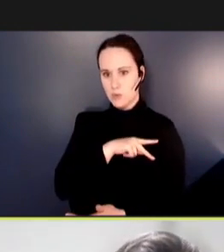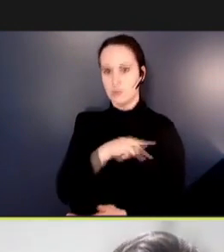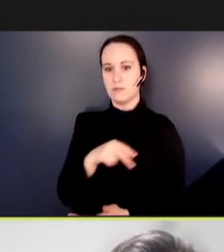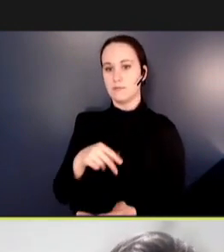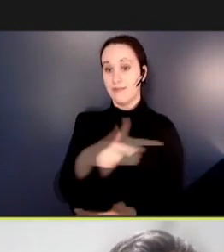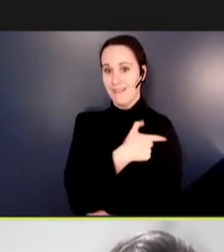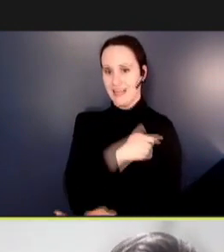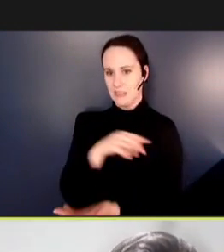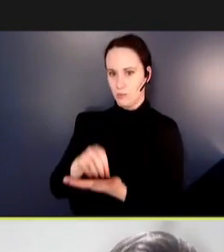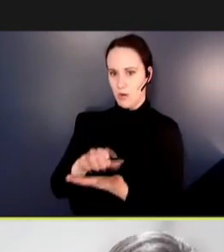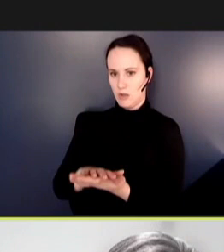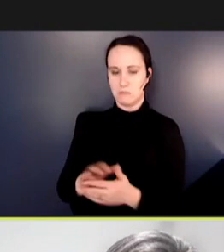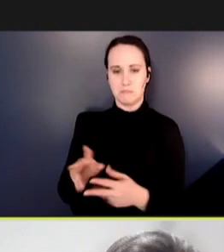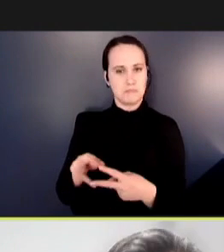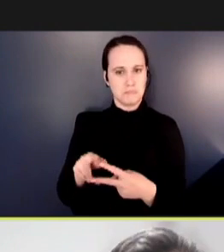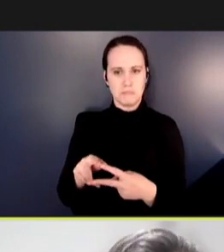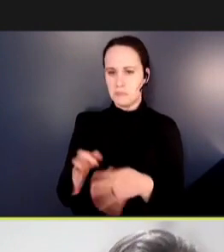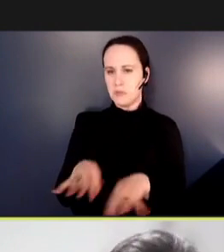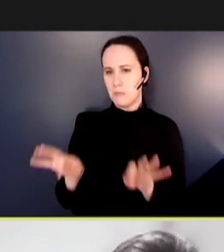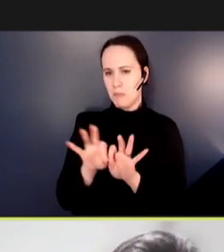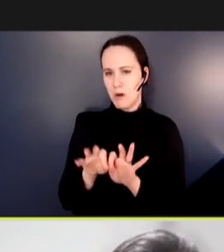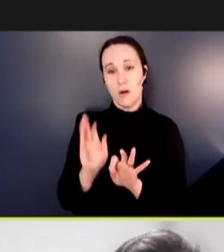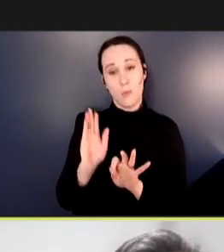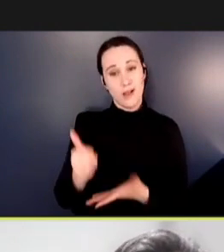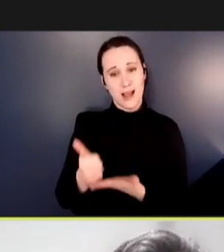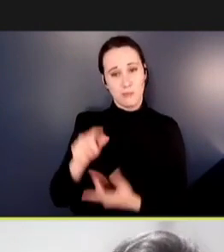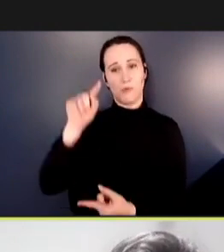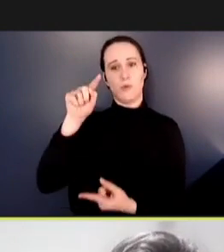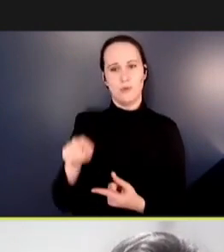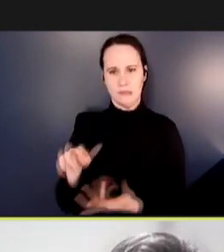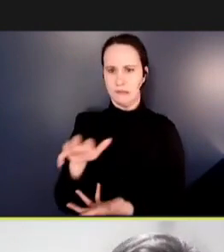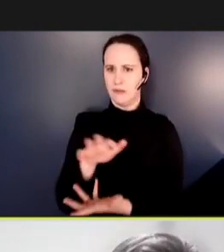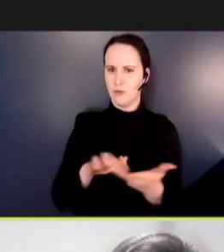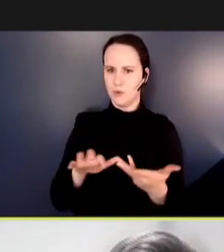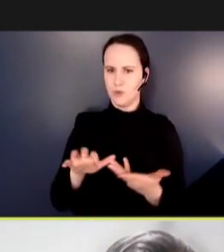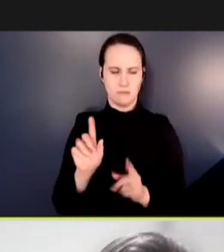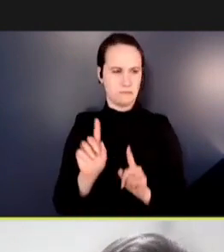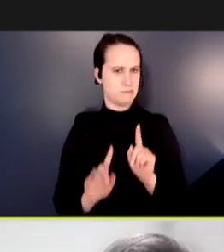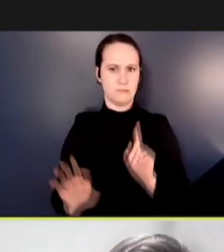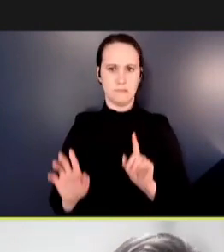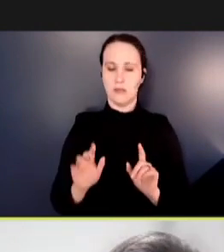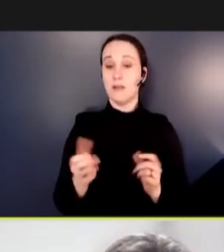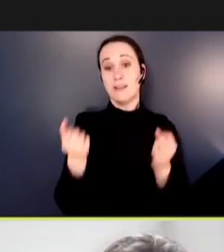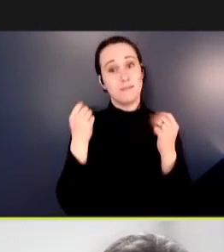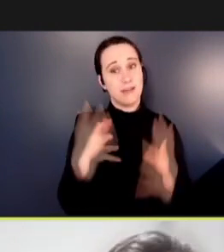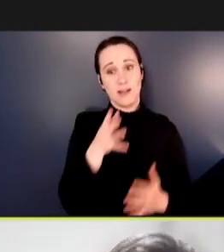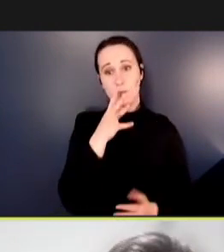will reduce confusion because right now many women are concerned or may not be very clear